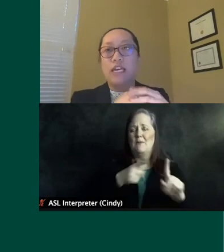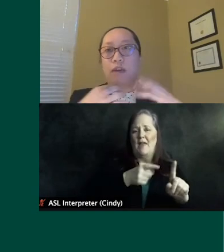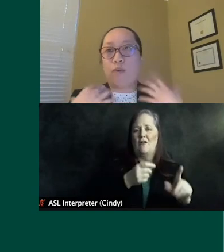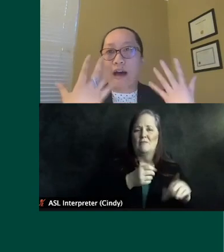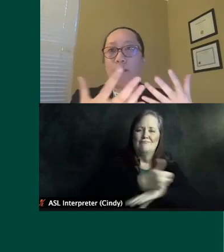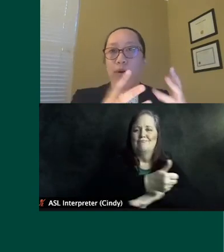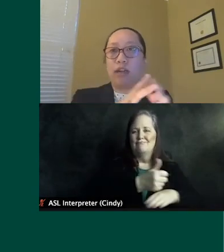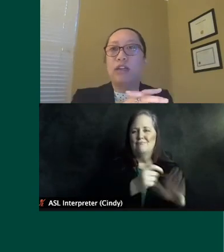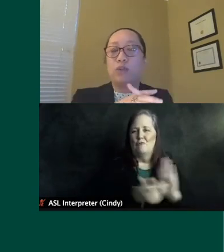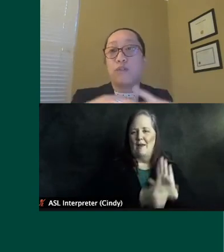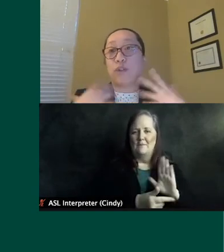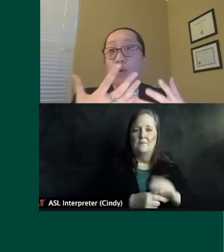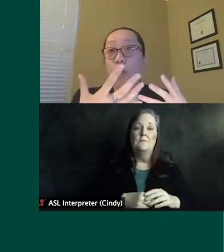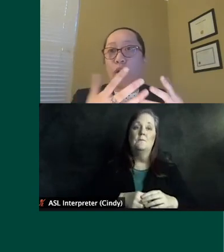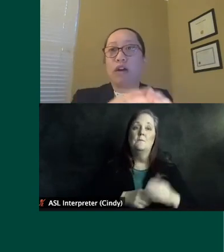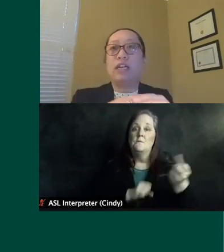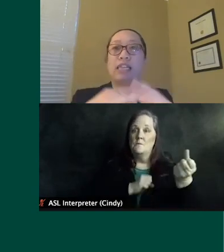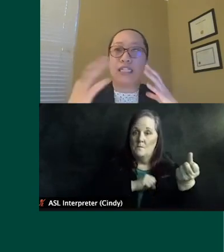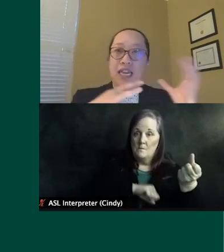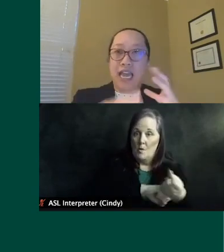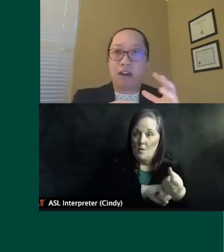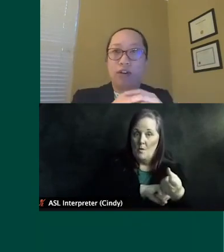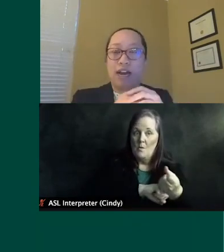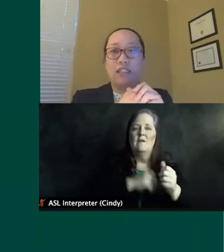it will output sort of a score that is then categorized